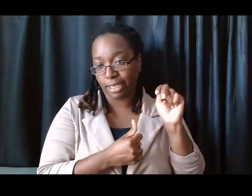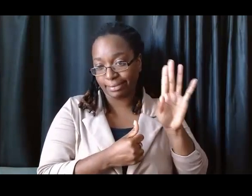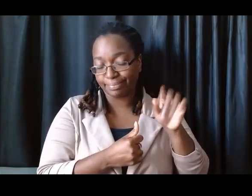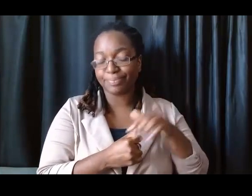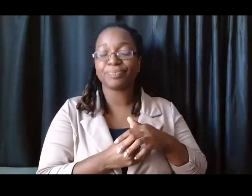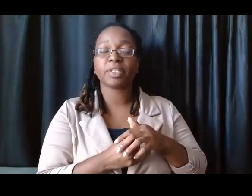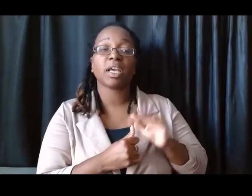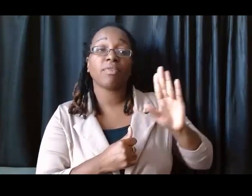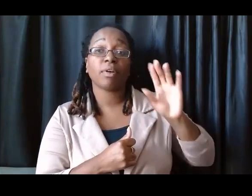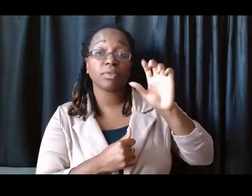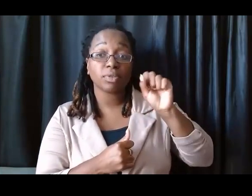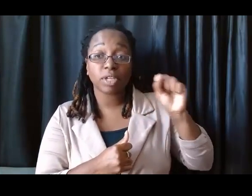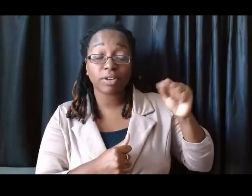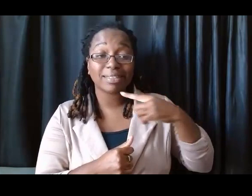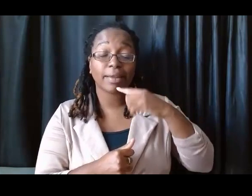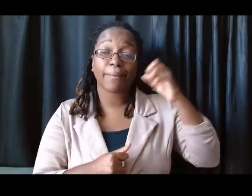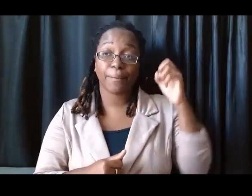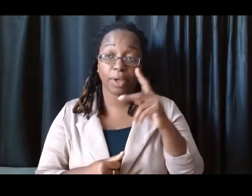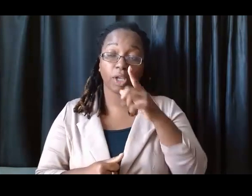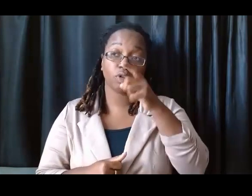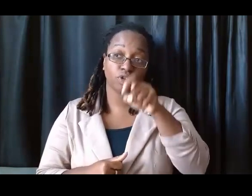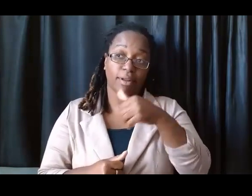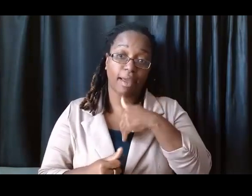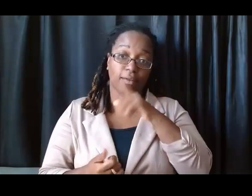So social security will say okay. You're estimated to have an estimated $1,847 of earnings.